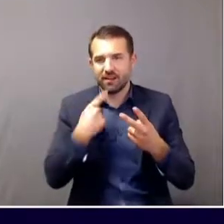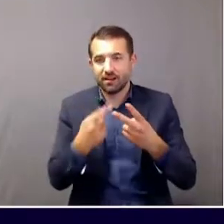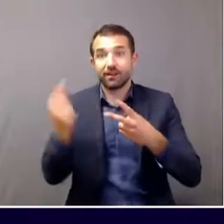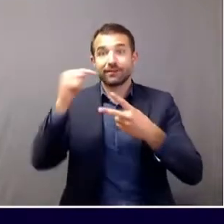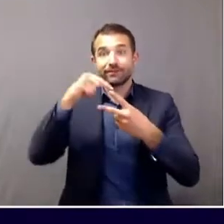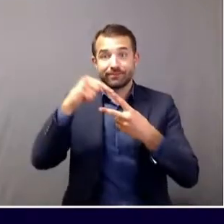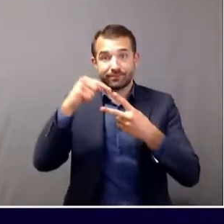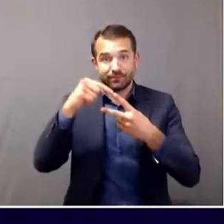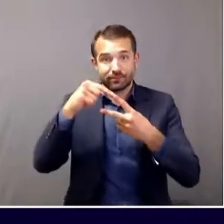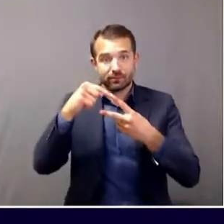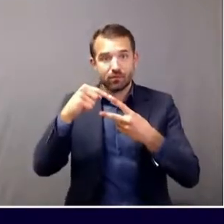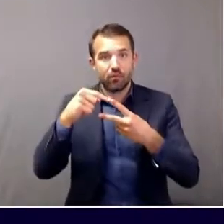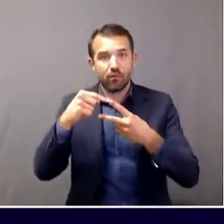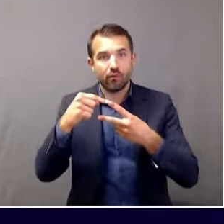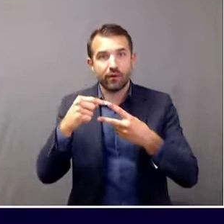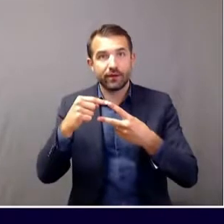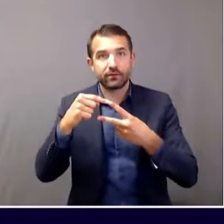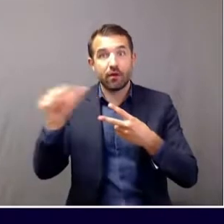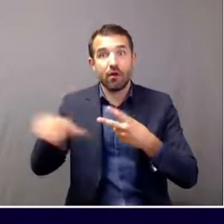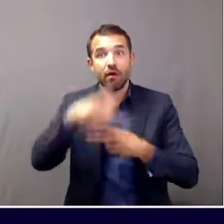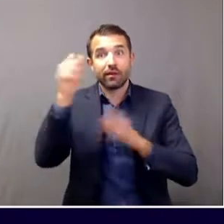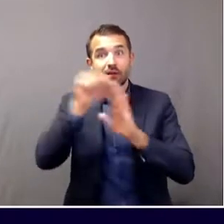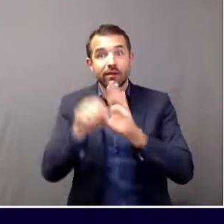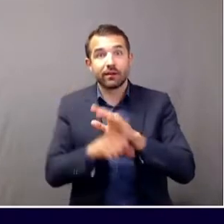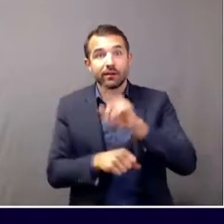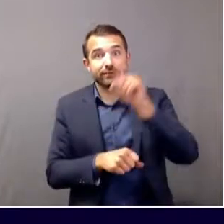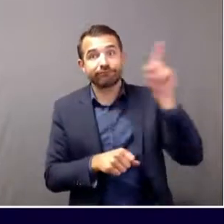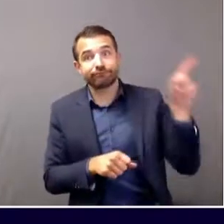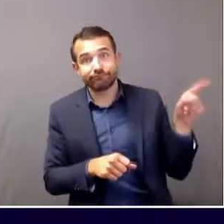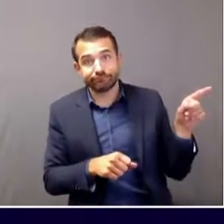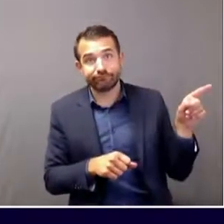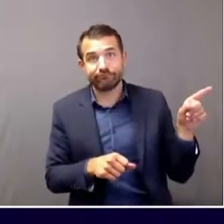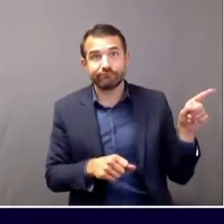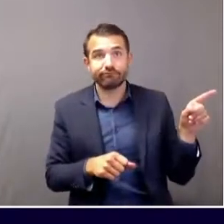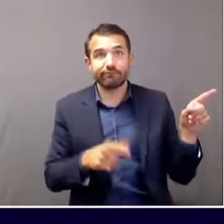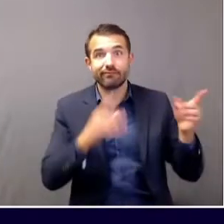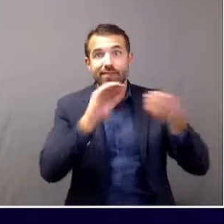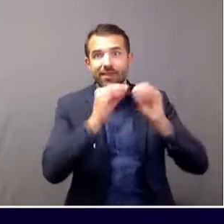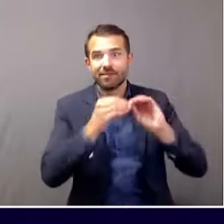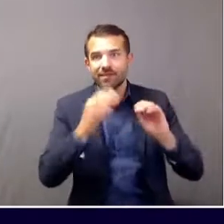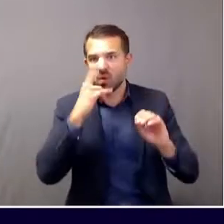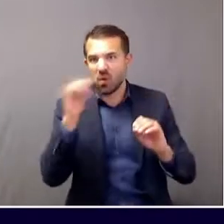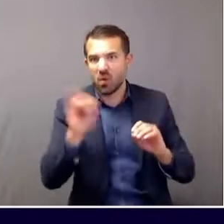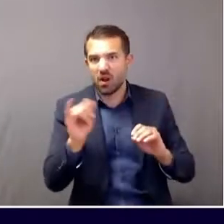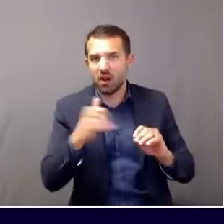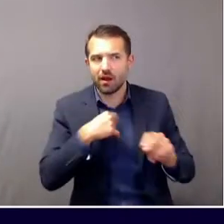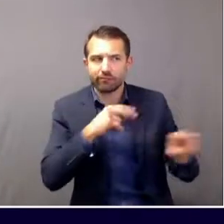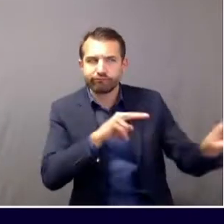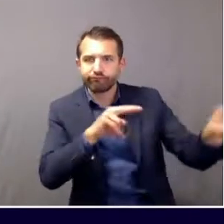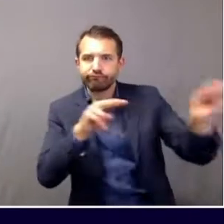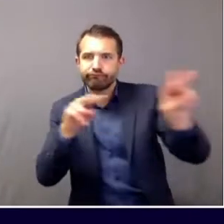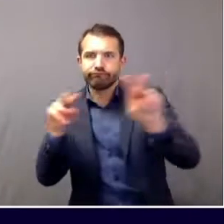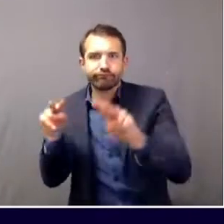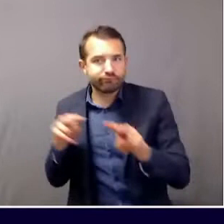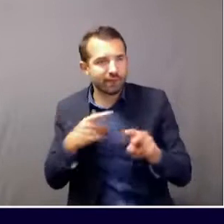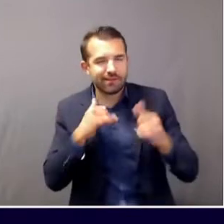other states all the time right now I'm focused on making